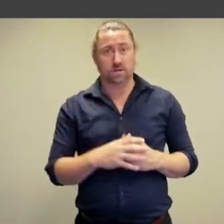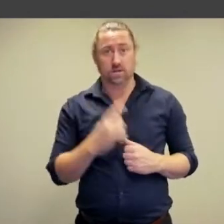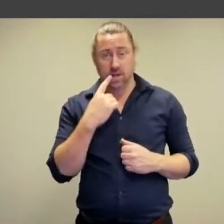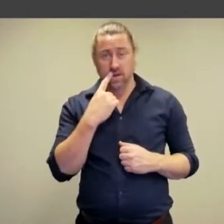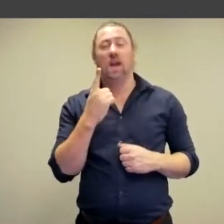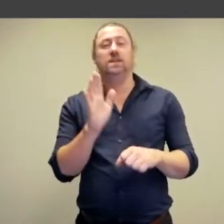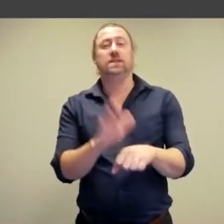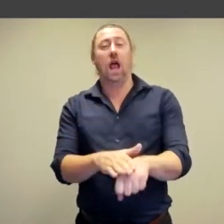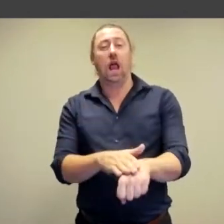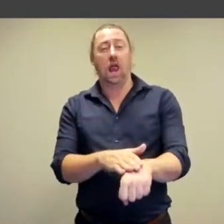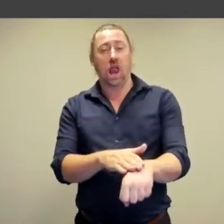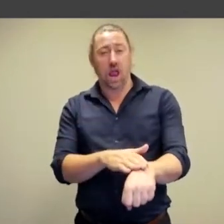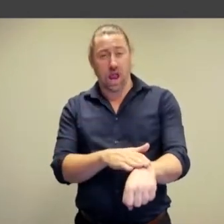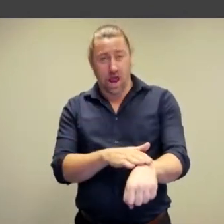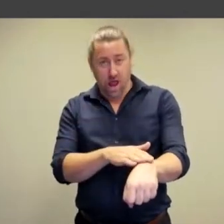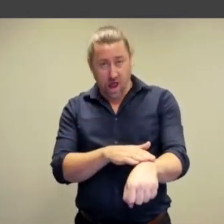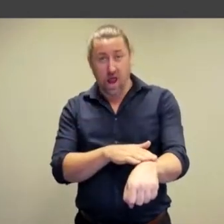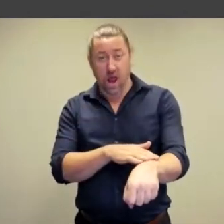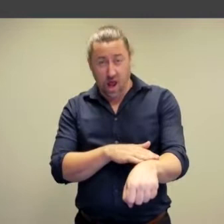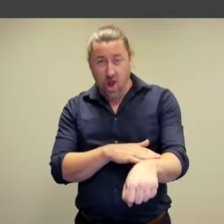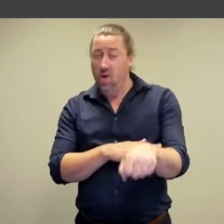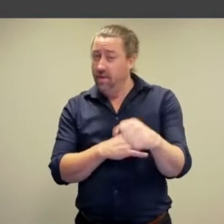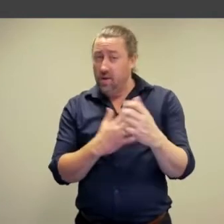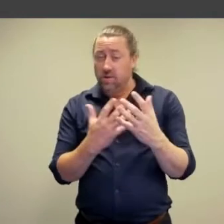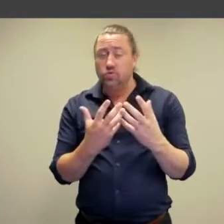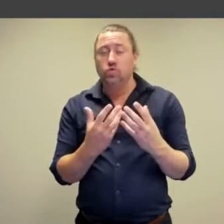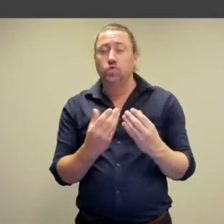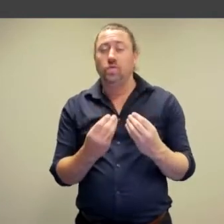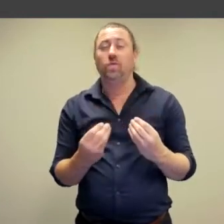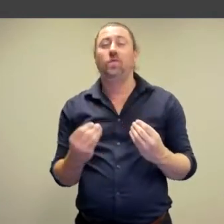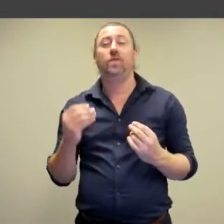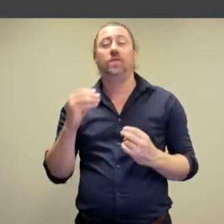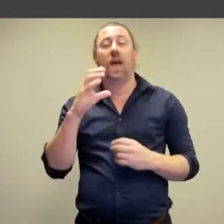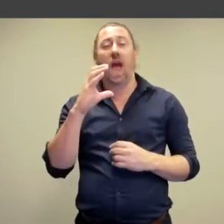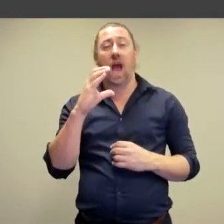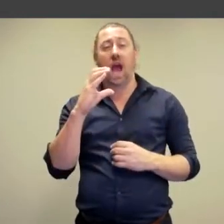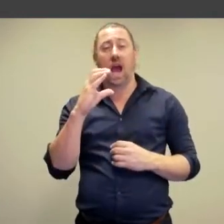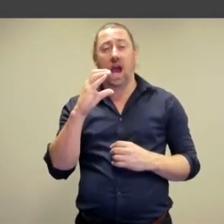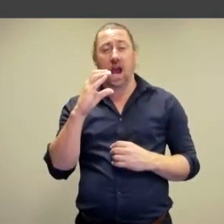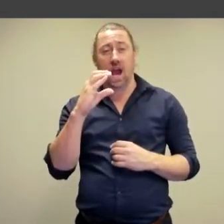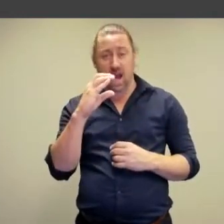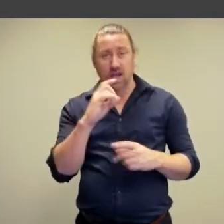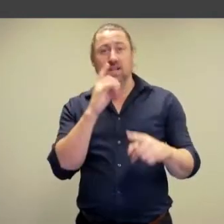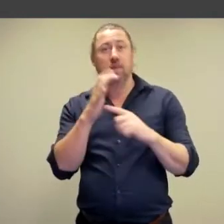Slowly, gently, gently,